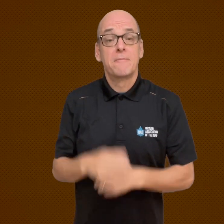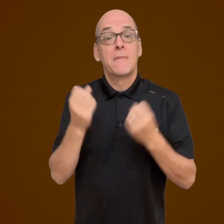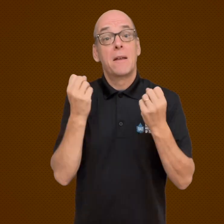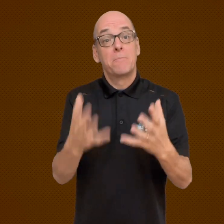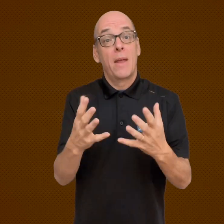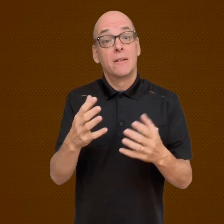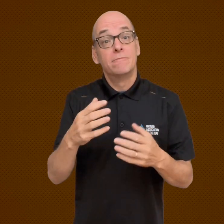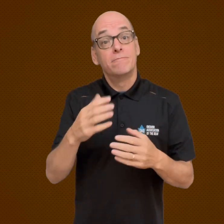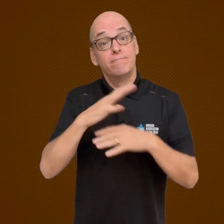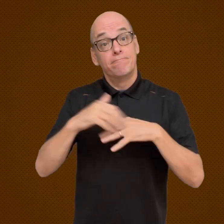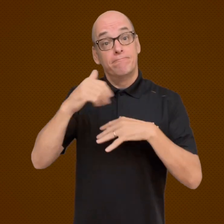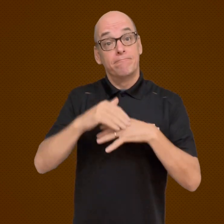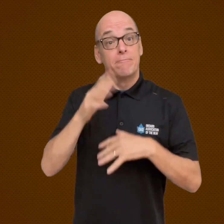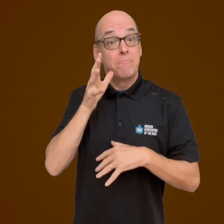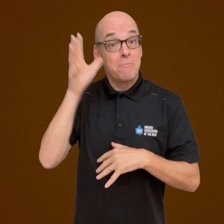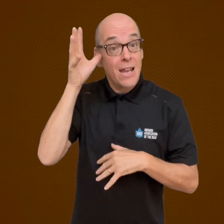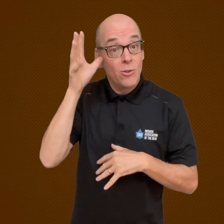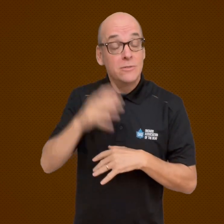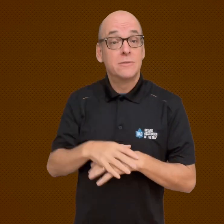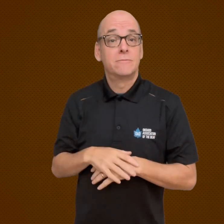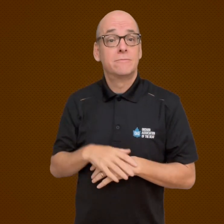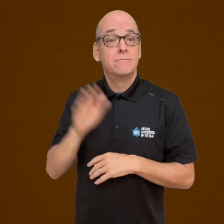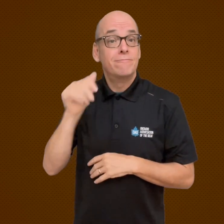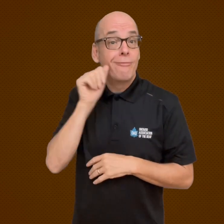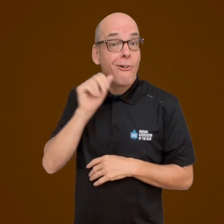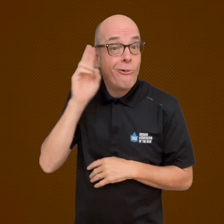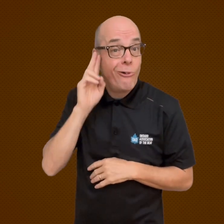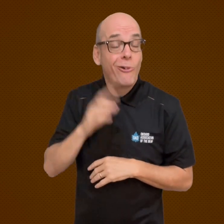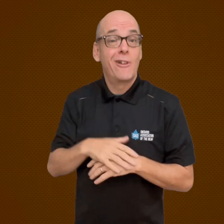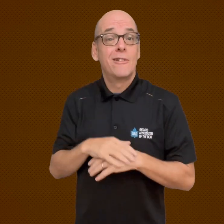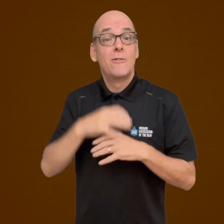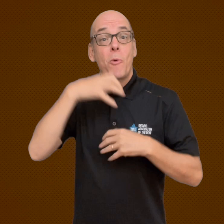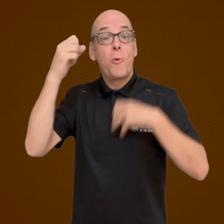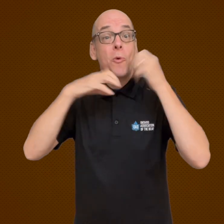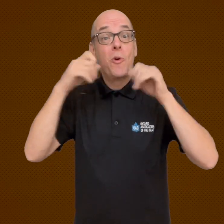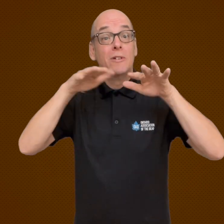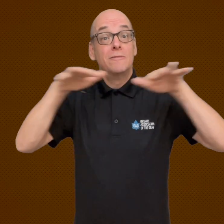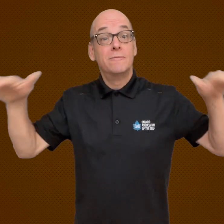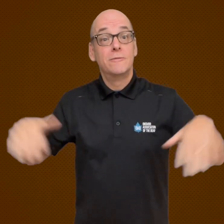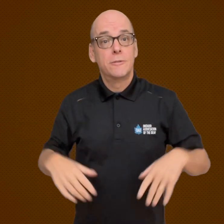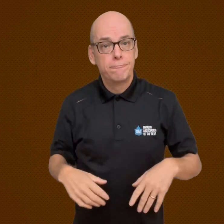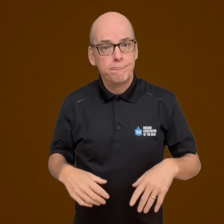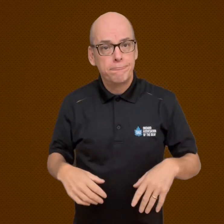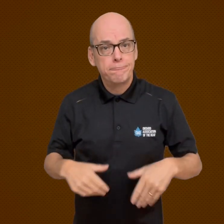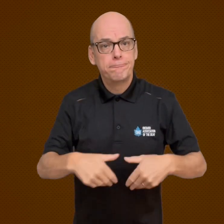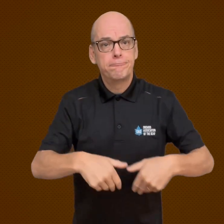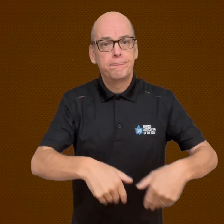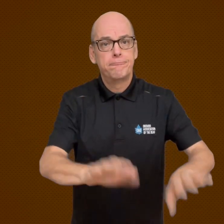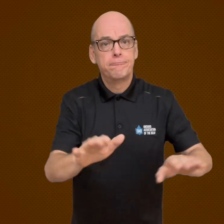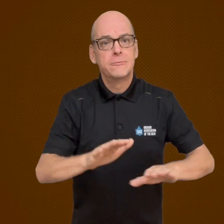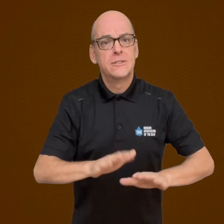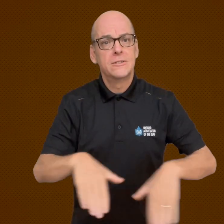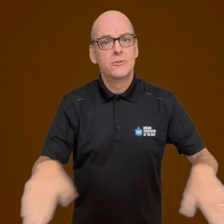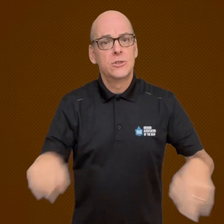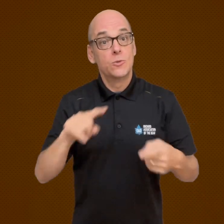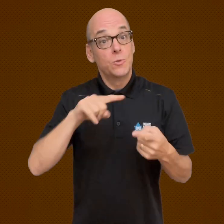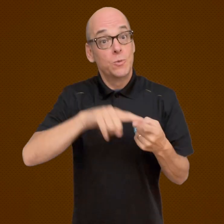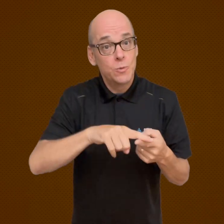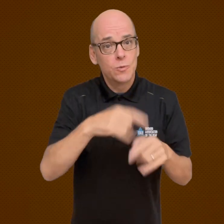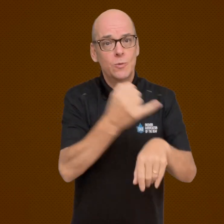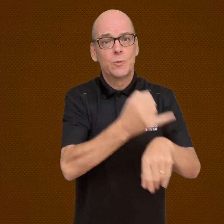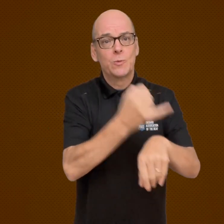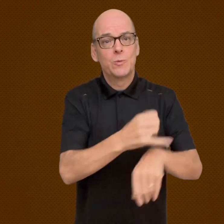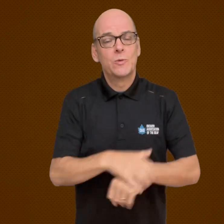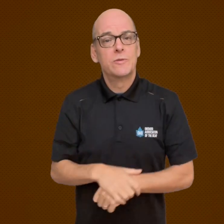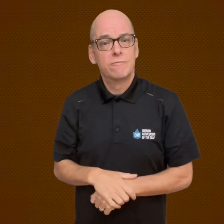Many Indigenous parents, aunts and uncles, and older adults had no choice but to let their children go.